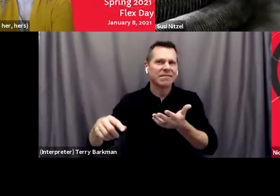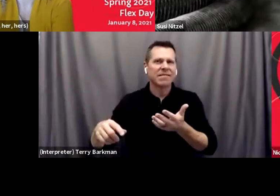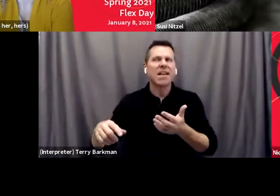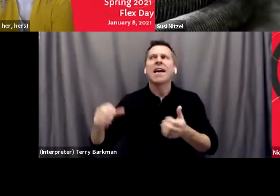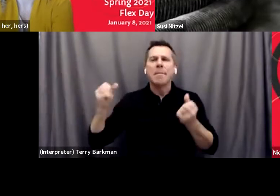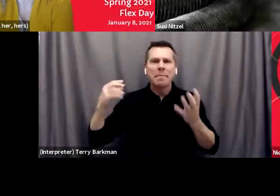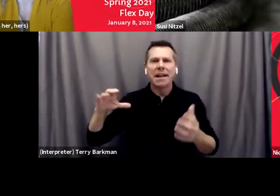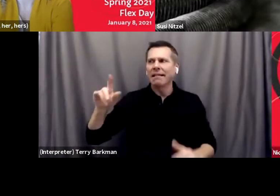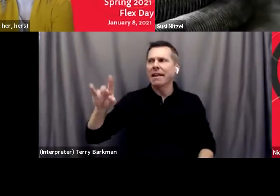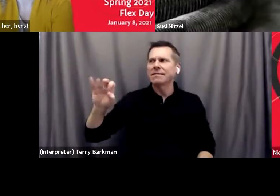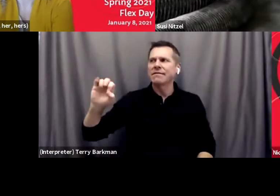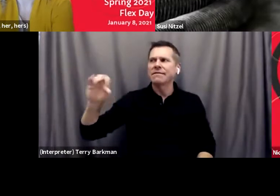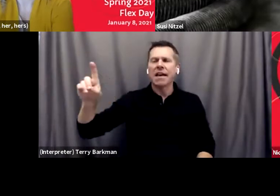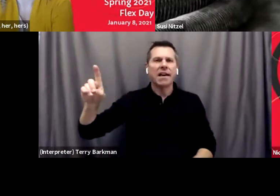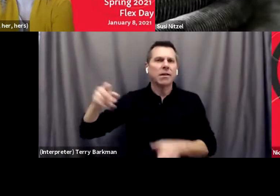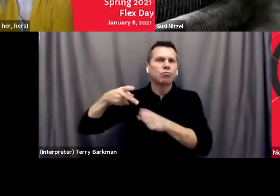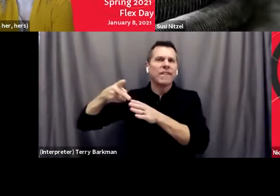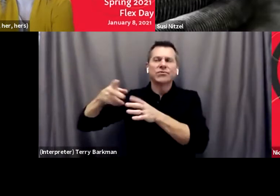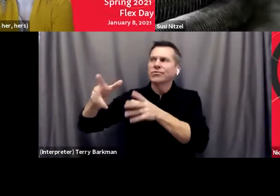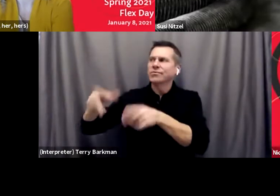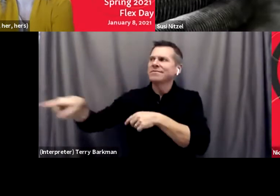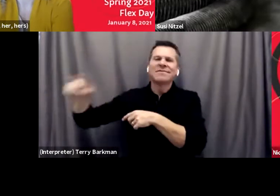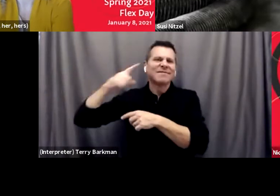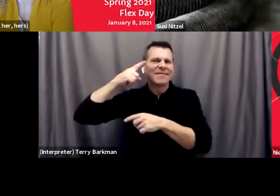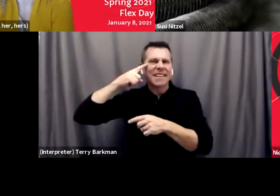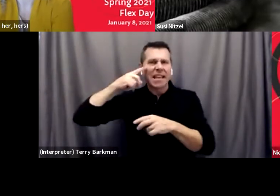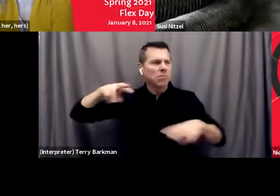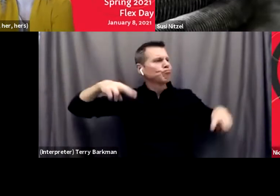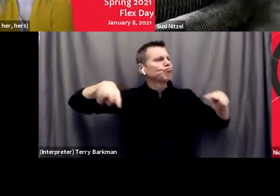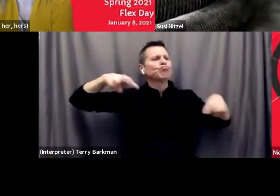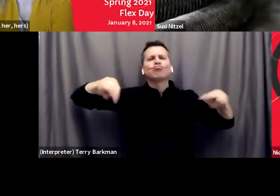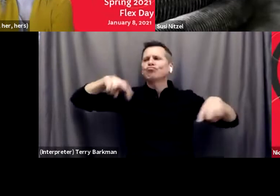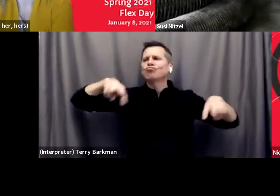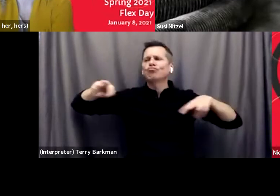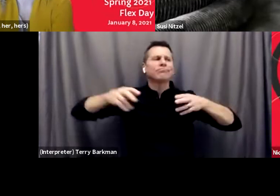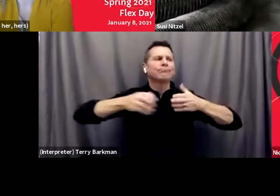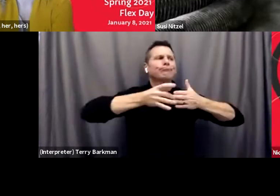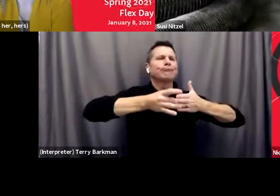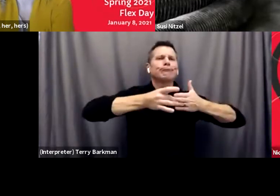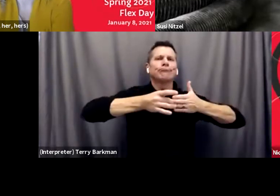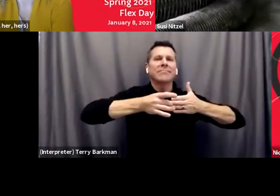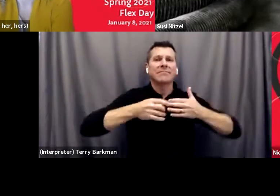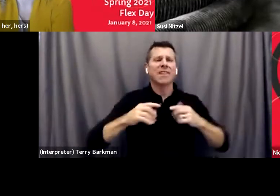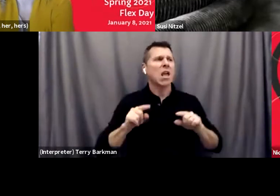student aides, and they would come in, come to me, and they would say, you know, I went to counseling and there's a line miles long,